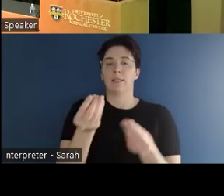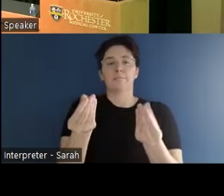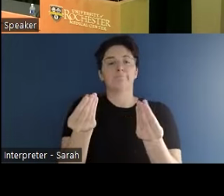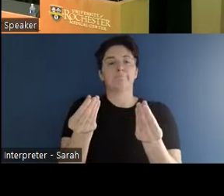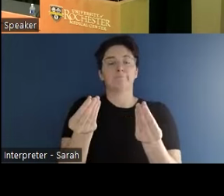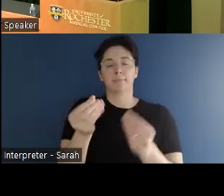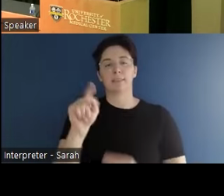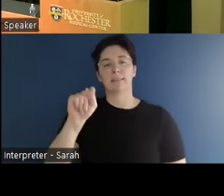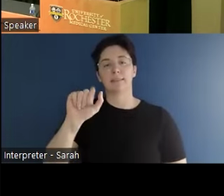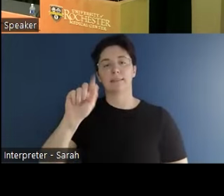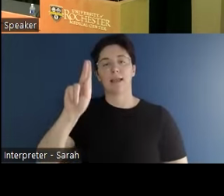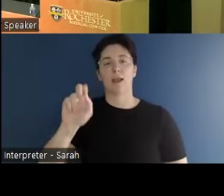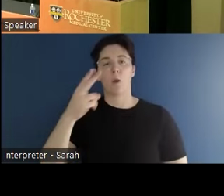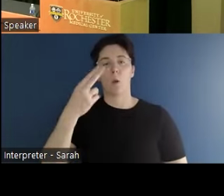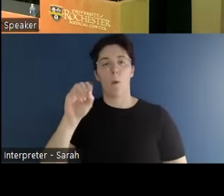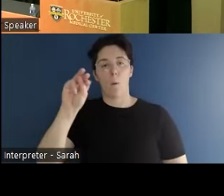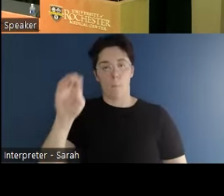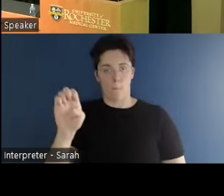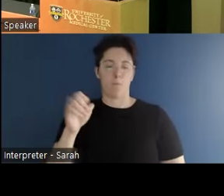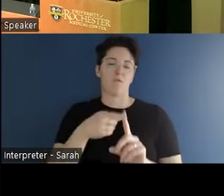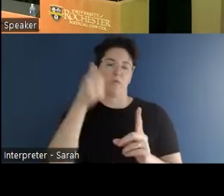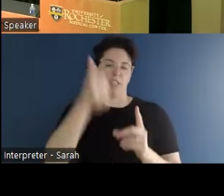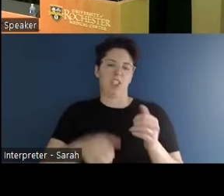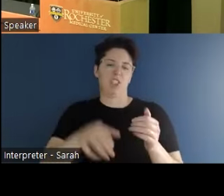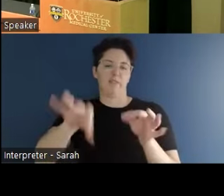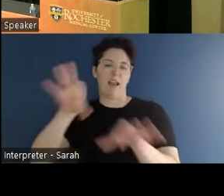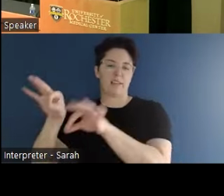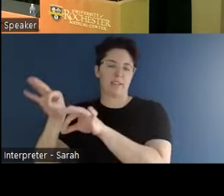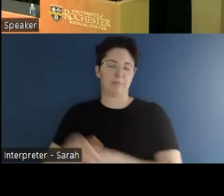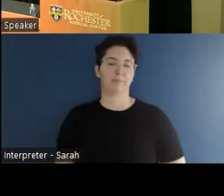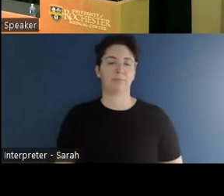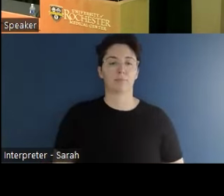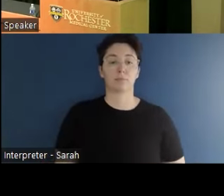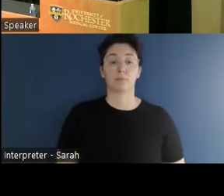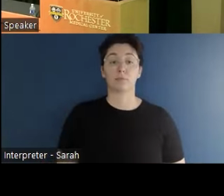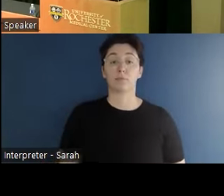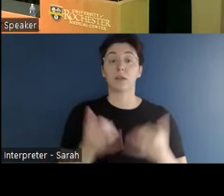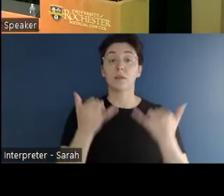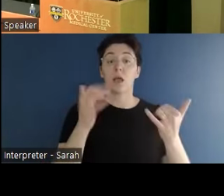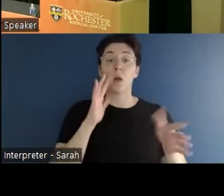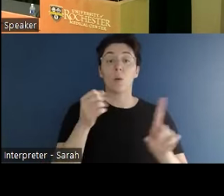for each finding the last portion of today's talk will briefly describe what I hope to be my next